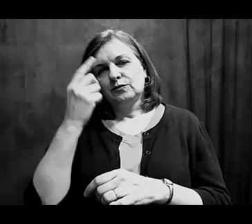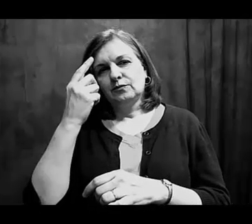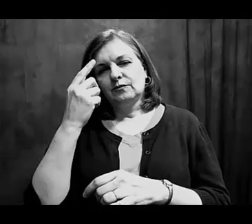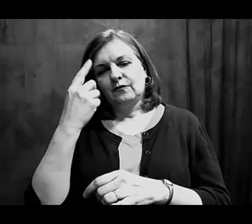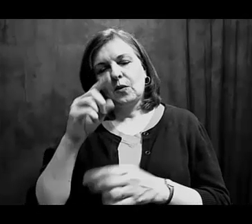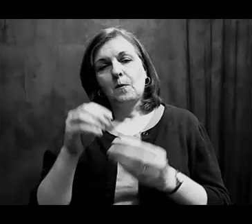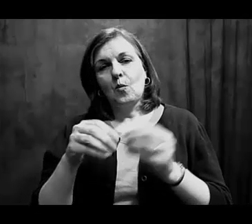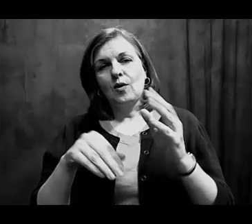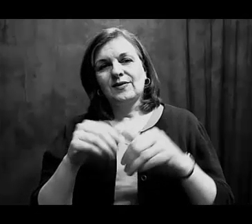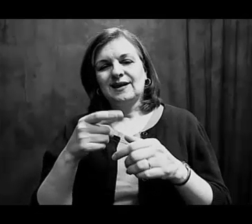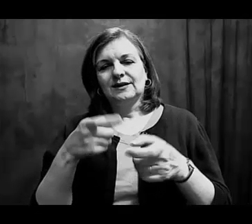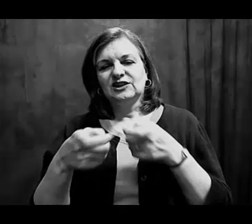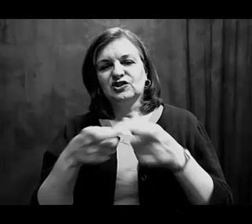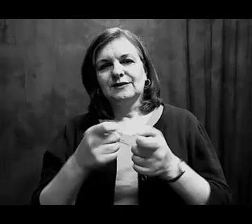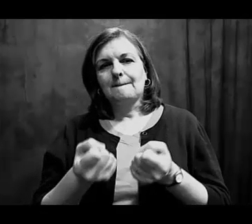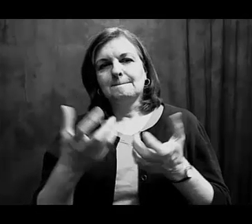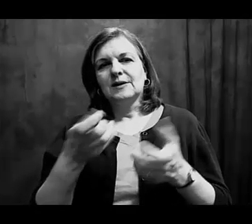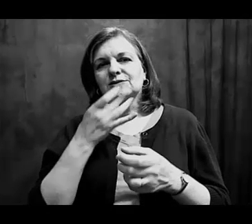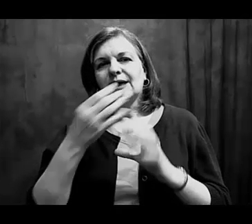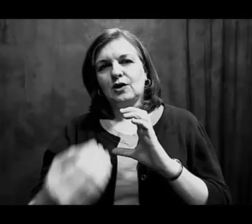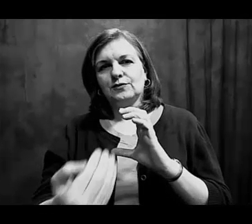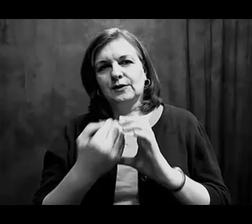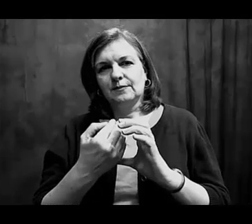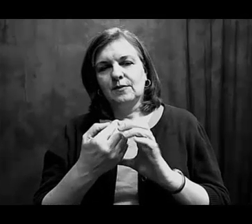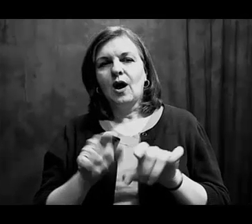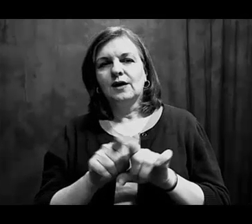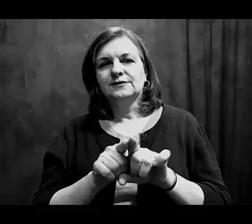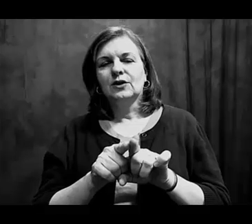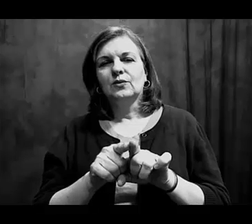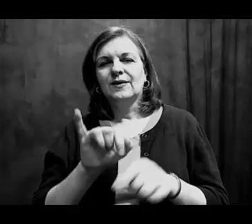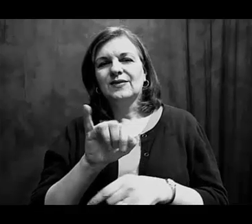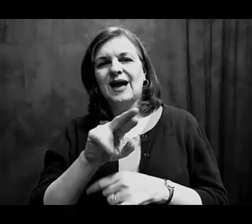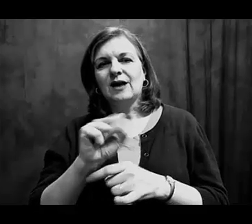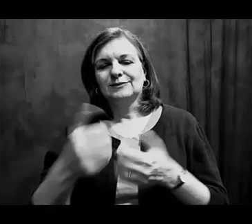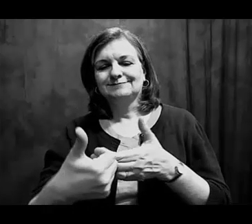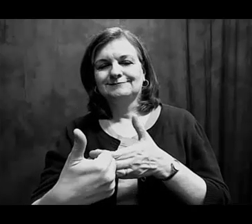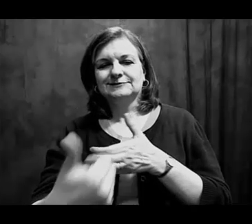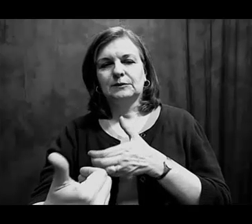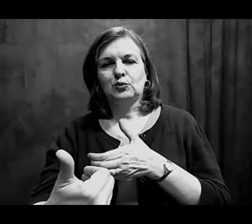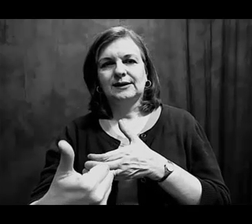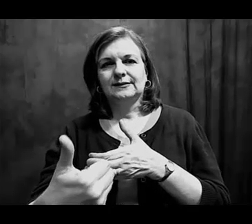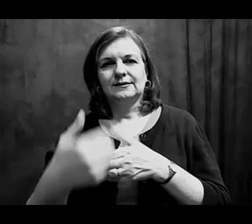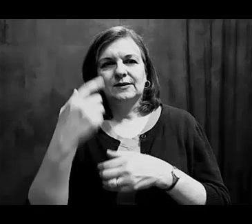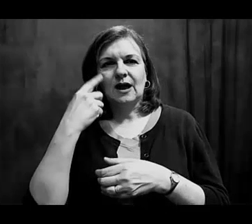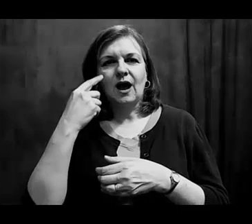adjusting the light coming in -- it's actually going to separate out your eye as well as far as